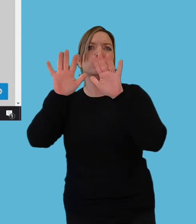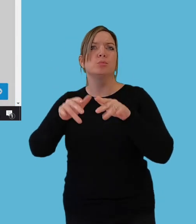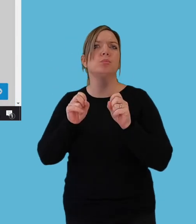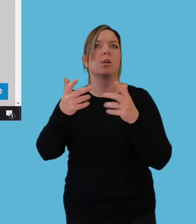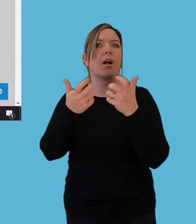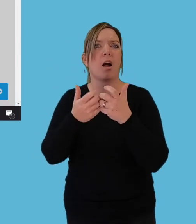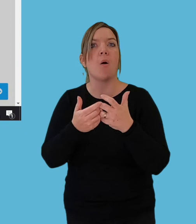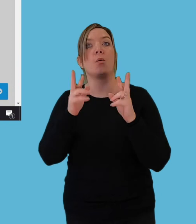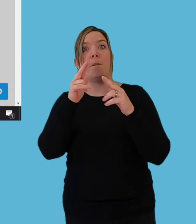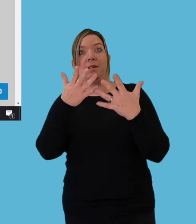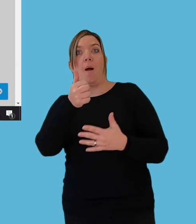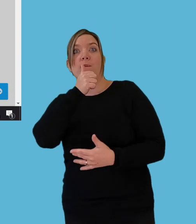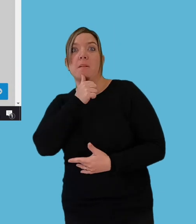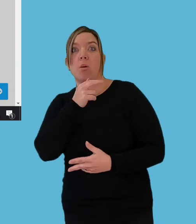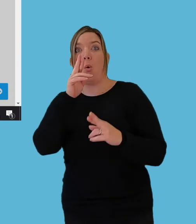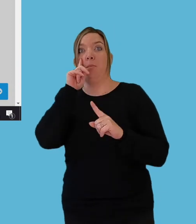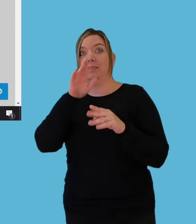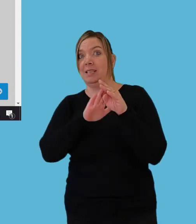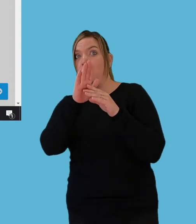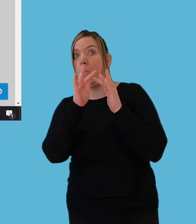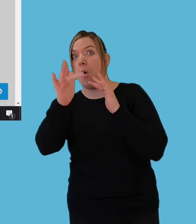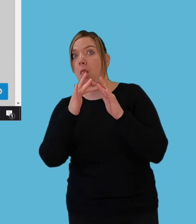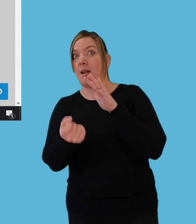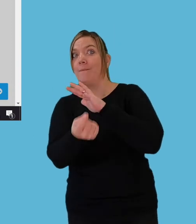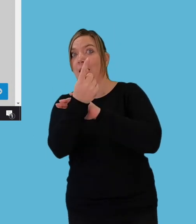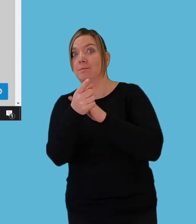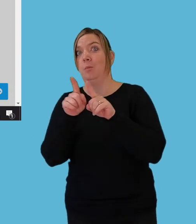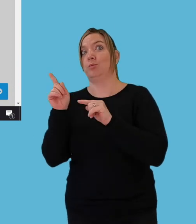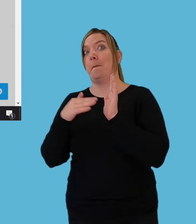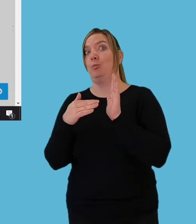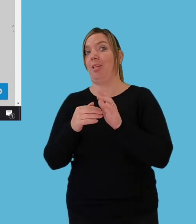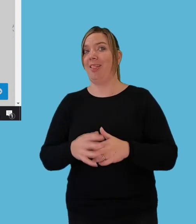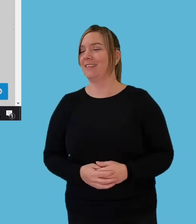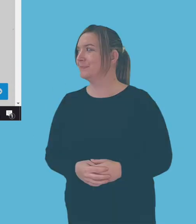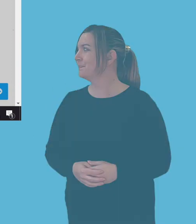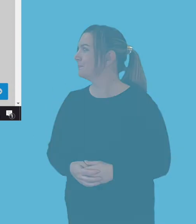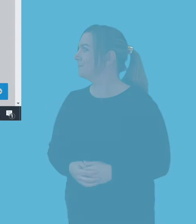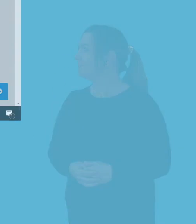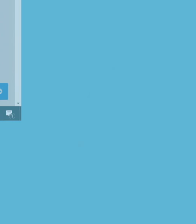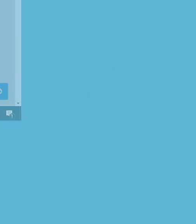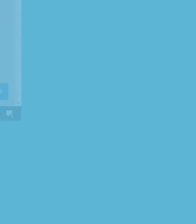So I hope you now feel more familiar with Moodle, and hope to see you at one of our online events, and on Moodle soon.